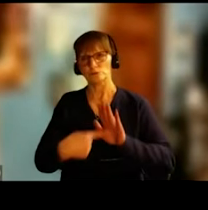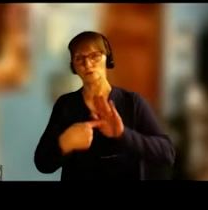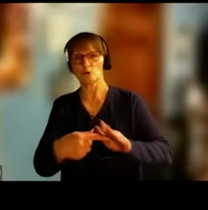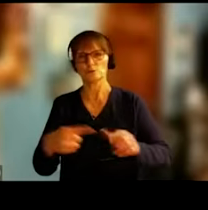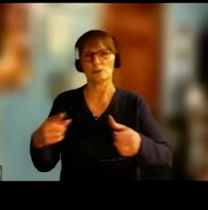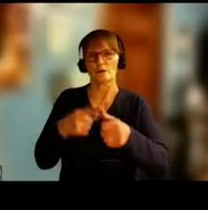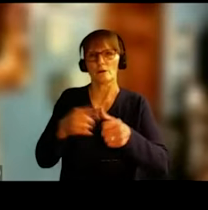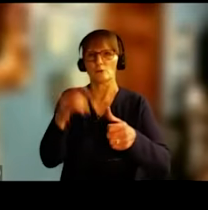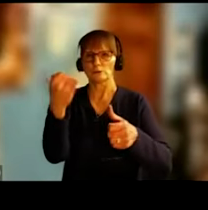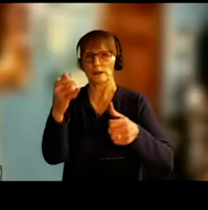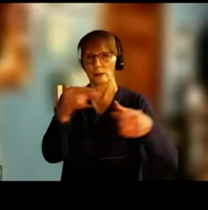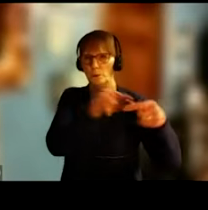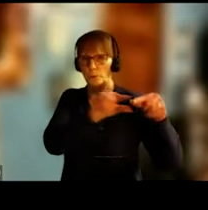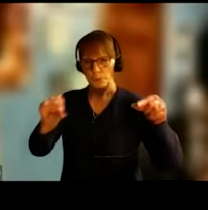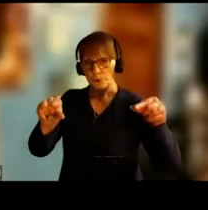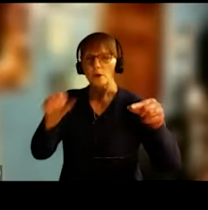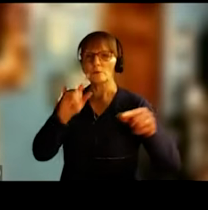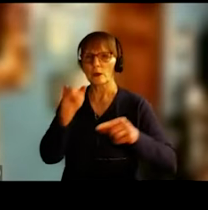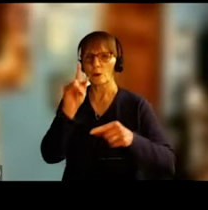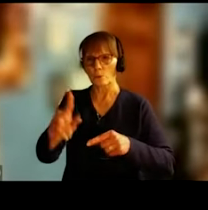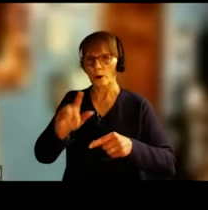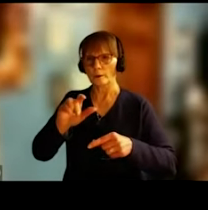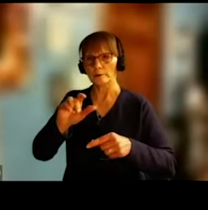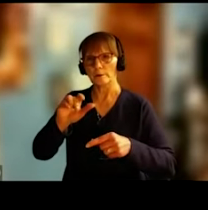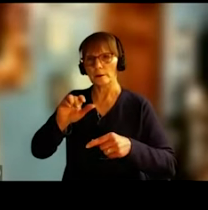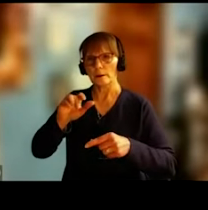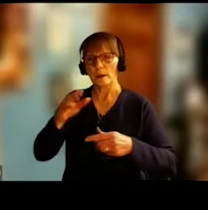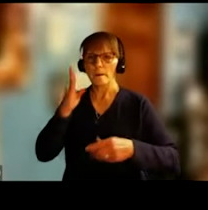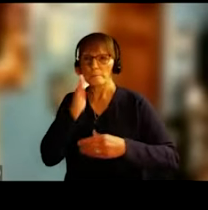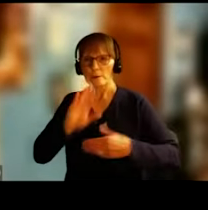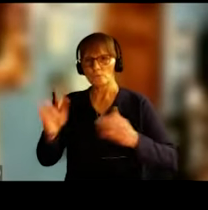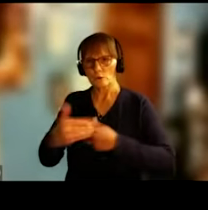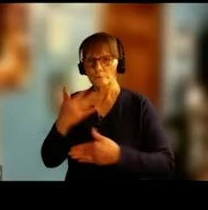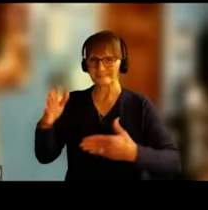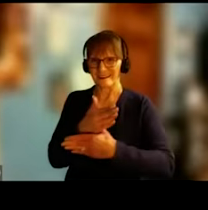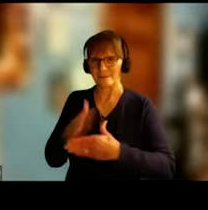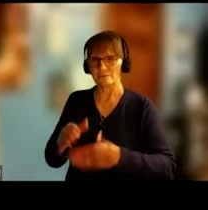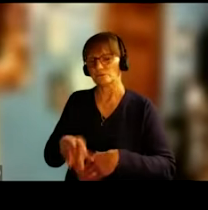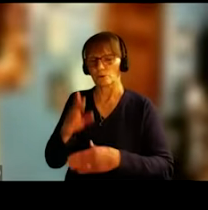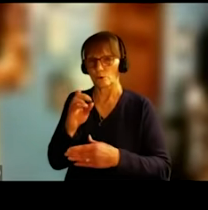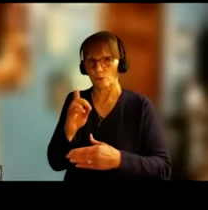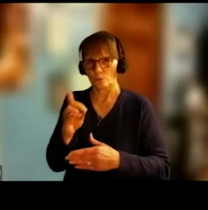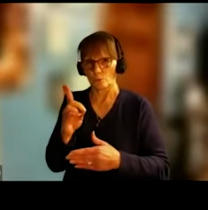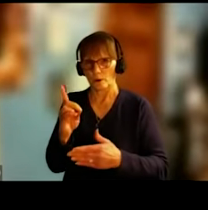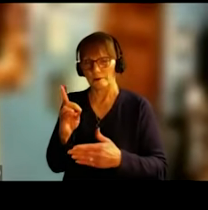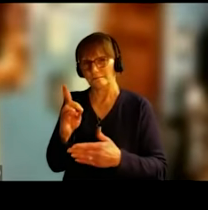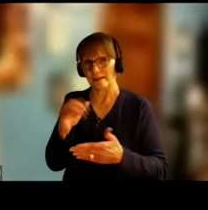that shows that a one bedroom fair market rent apartment goes on average in the US for about $1,100.